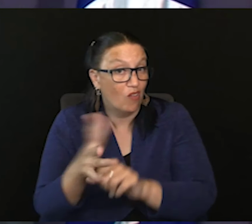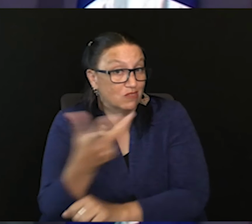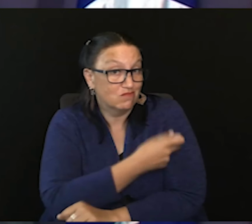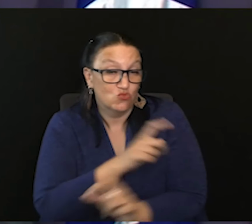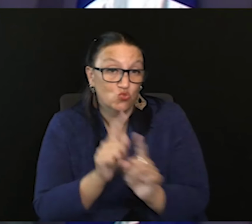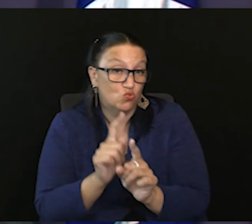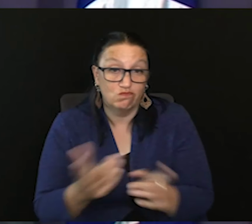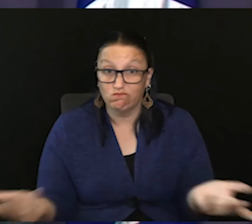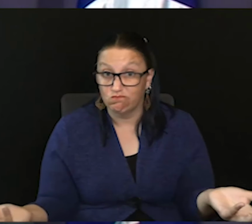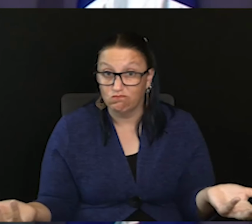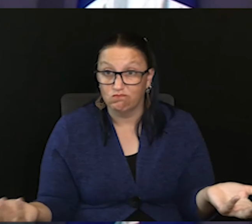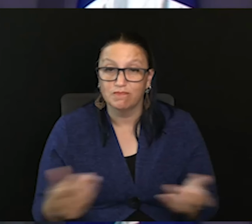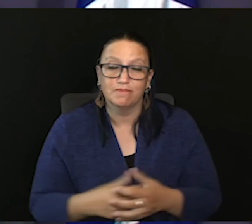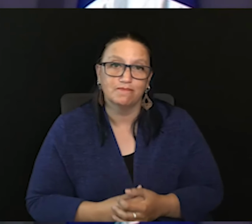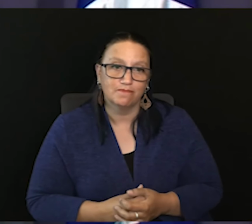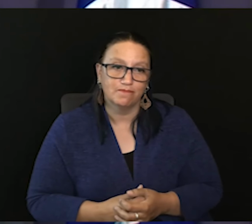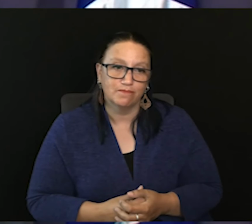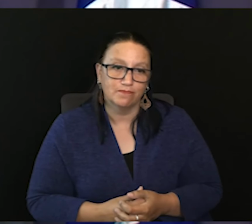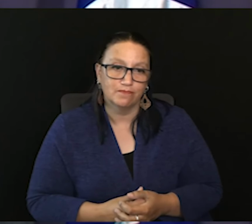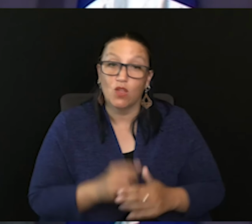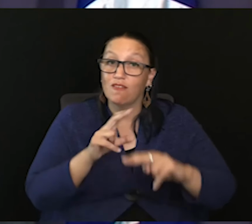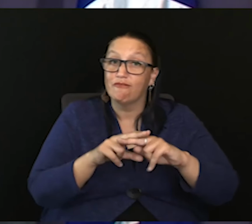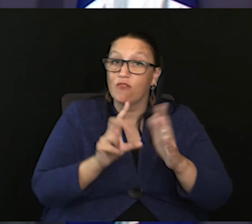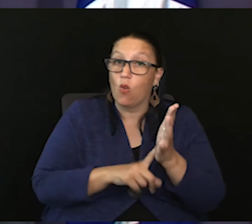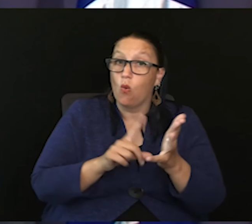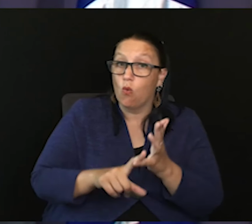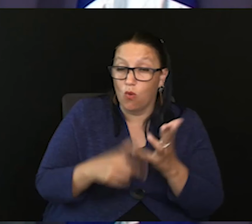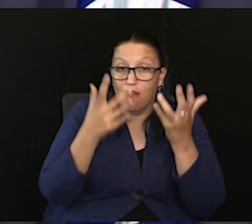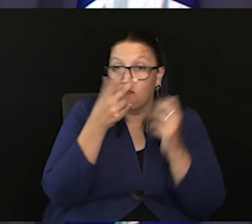Again, the same way there are oral treatments for flu